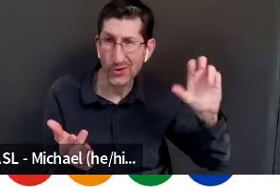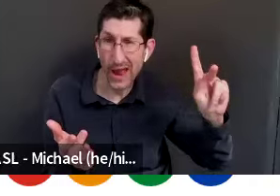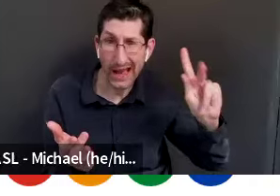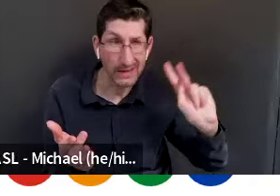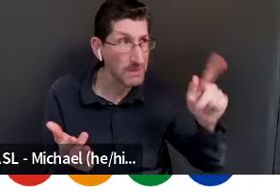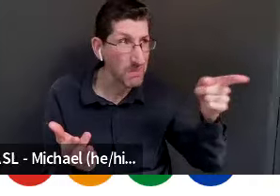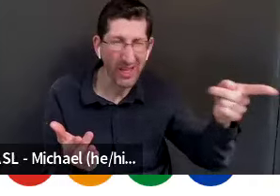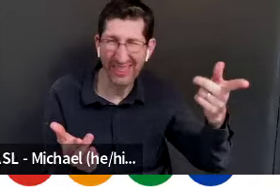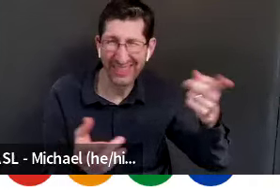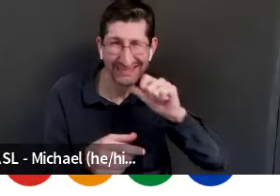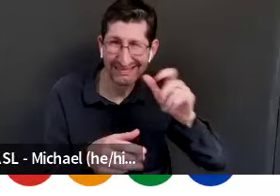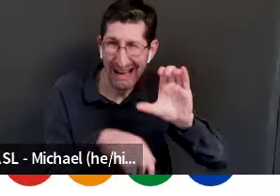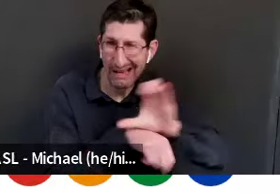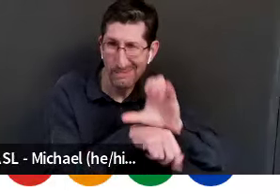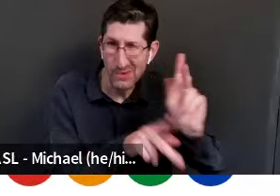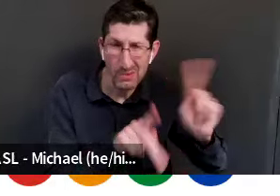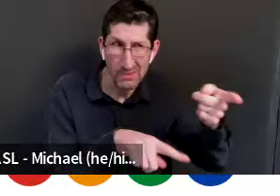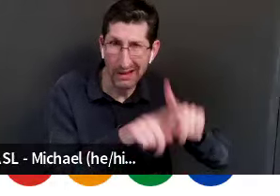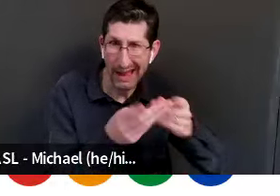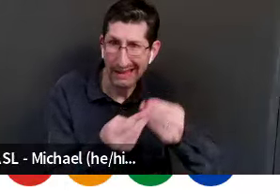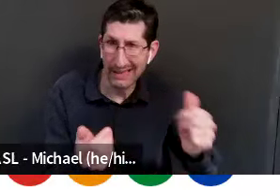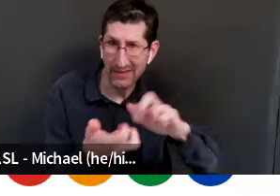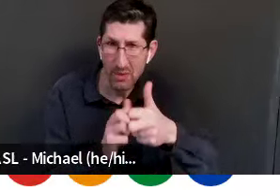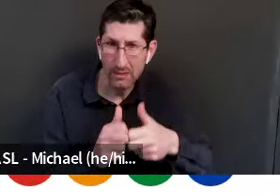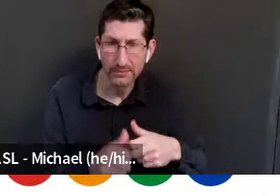THE MBTA LINE OR THE TRAC PEOPLE THAT REALLY CAN'T DEBUG